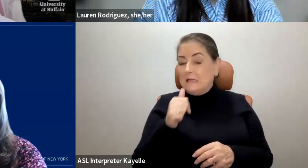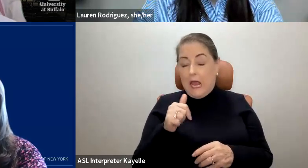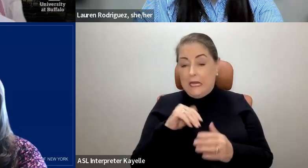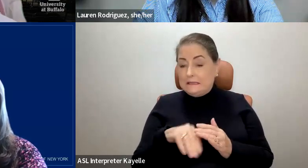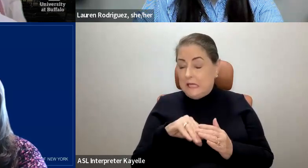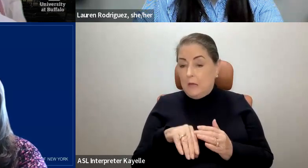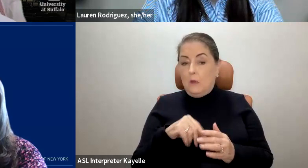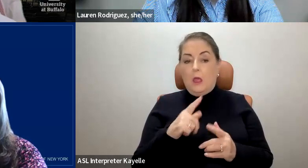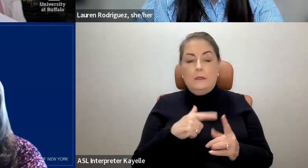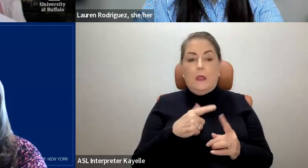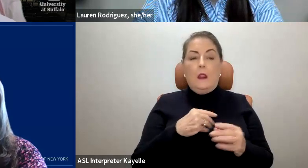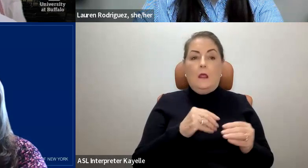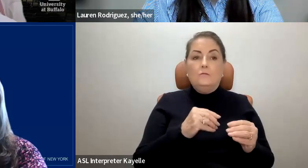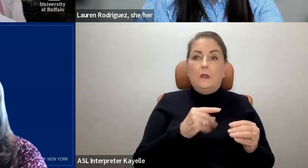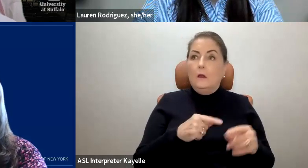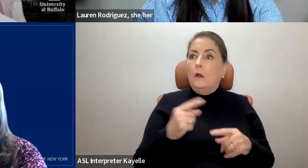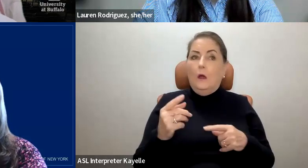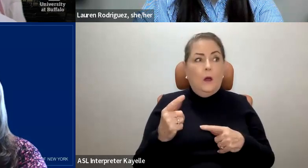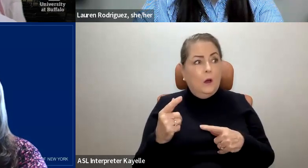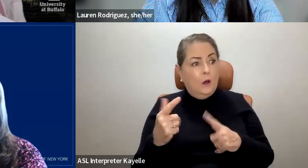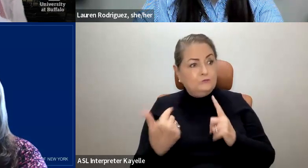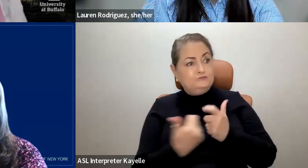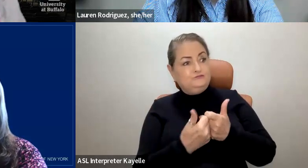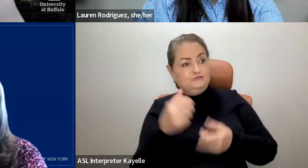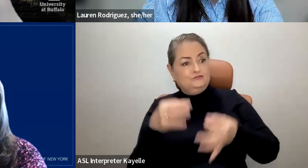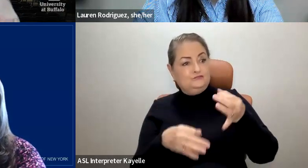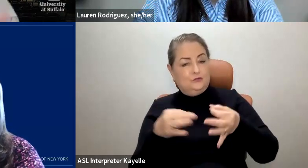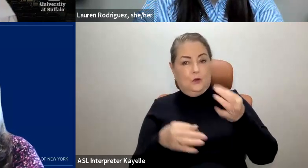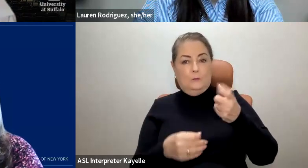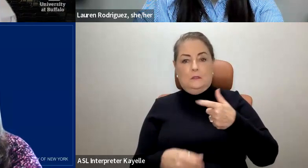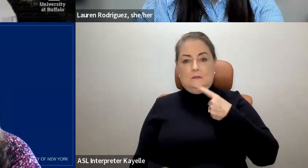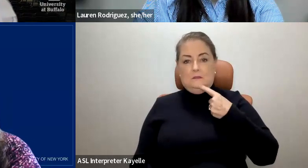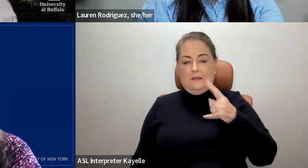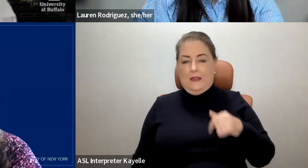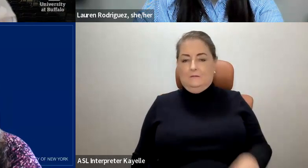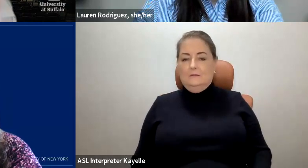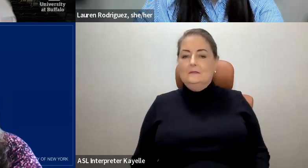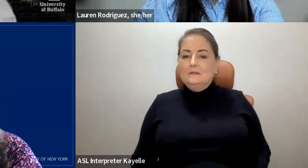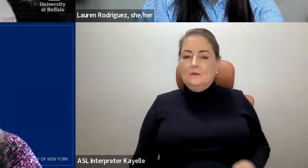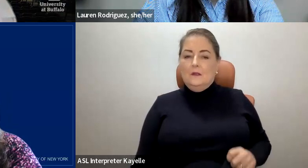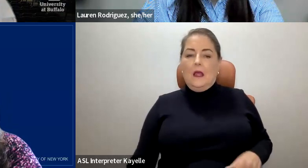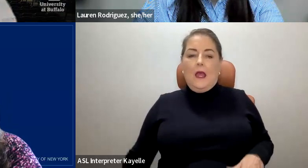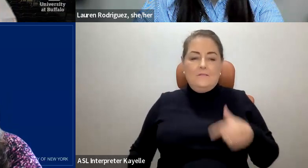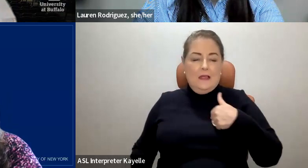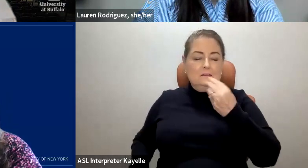then having a vendor taking us to court because they said that. So I have had numerous conversations with my colleagues